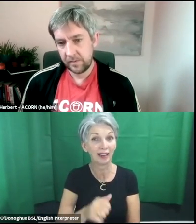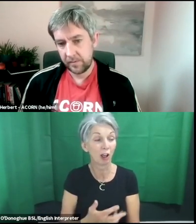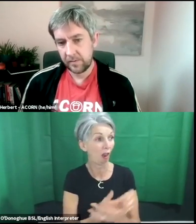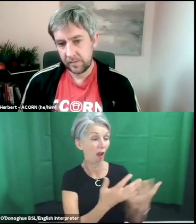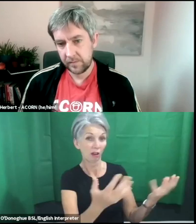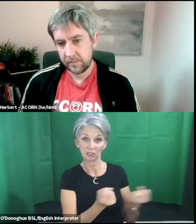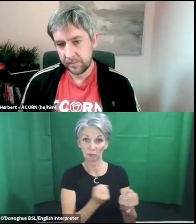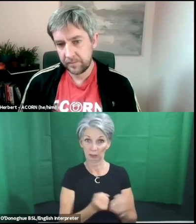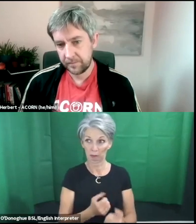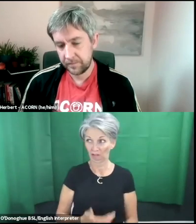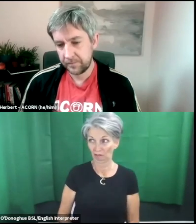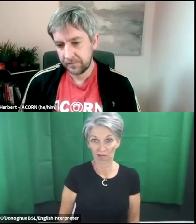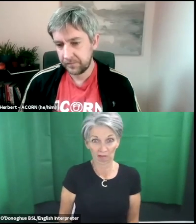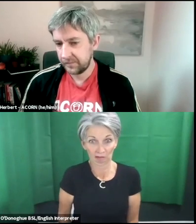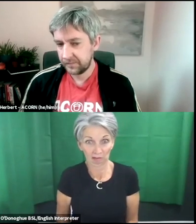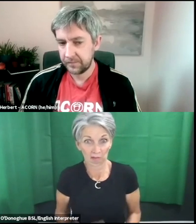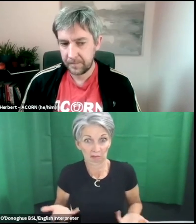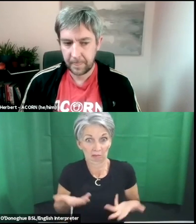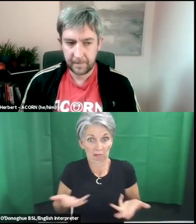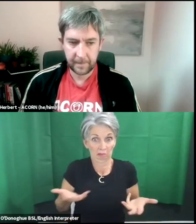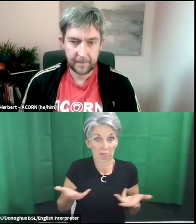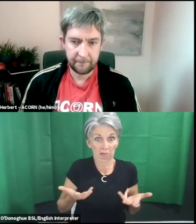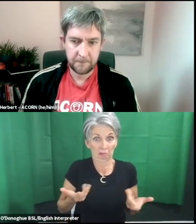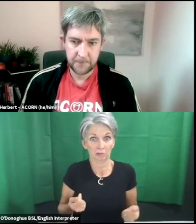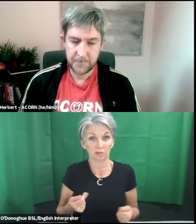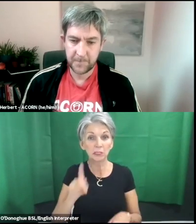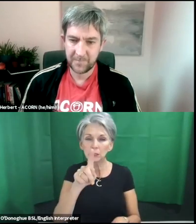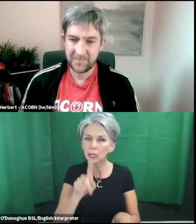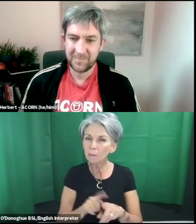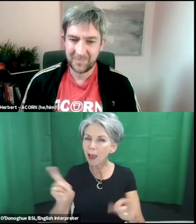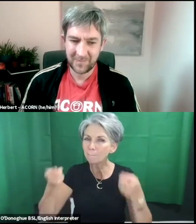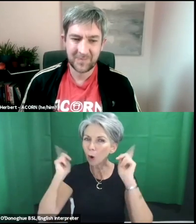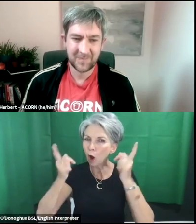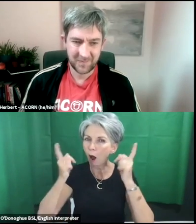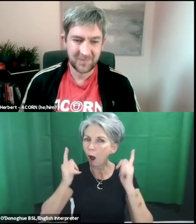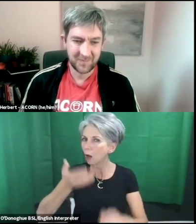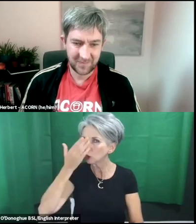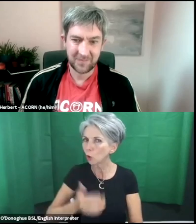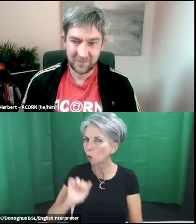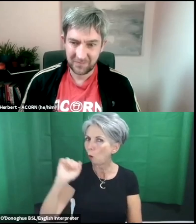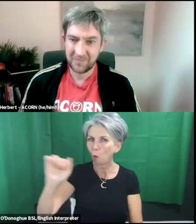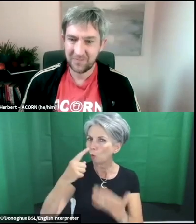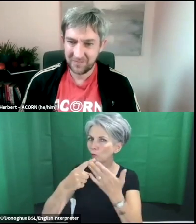as well, but I think actually there's also quite a lot of employers also don't know what the rules are and so do things a certain way.